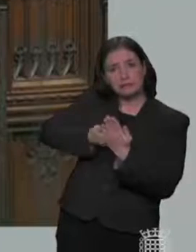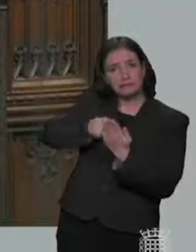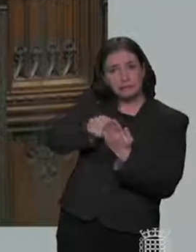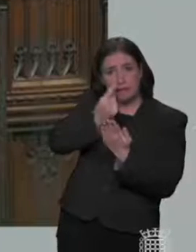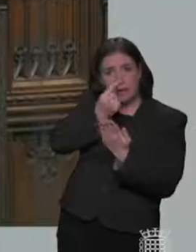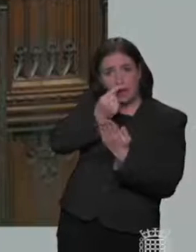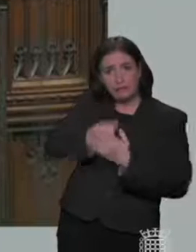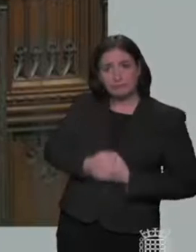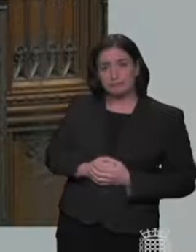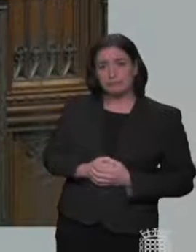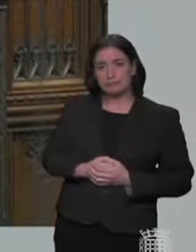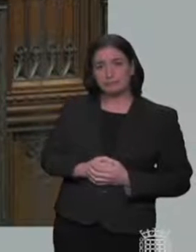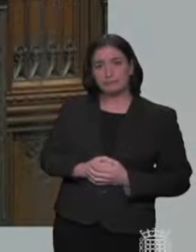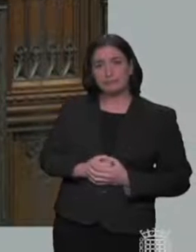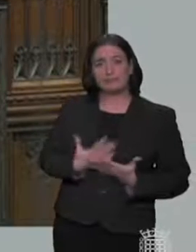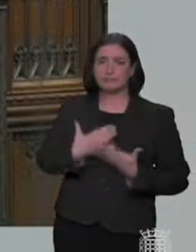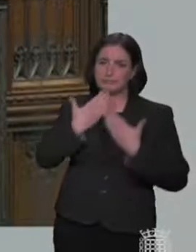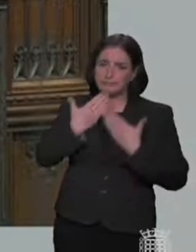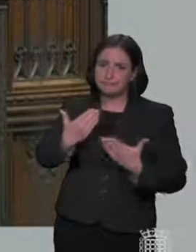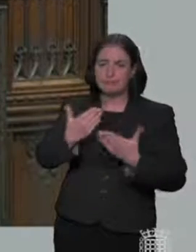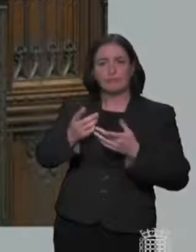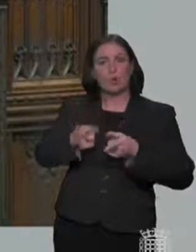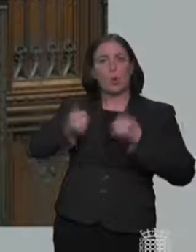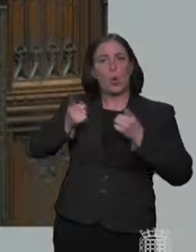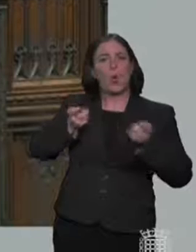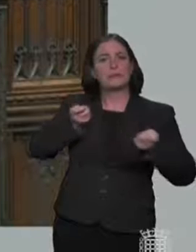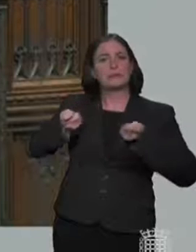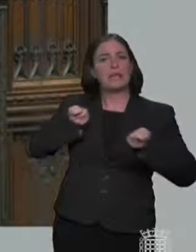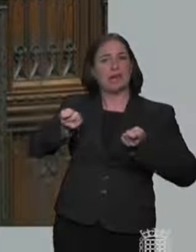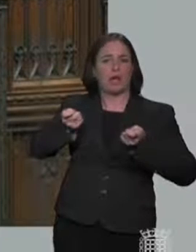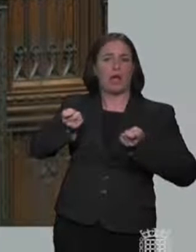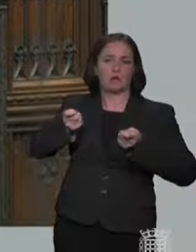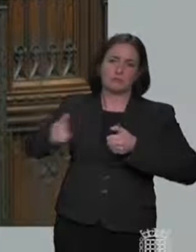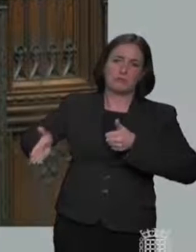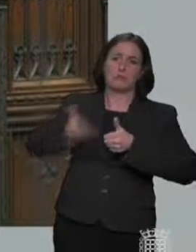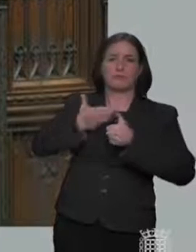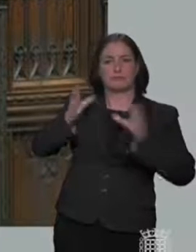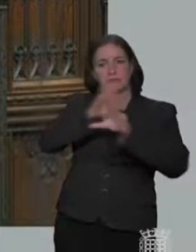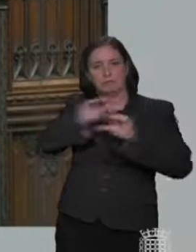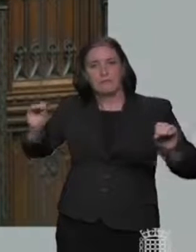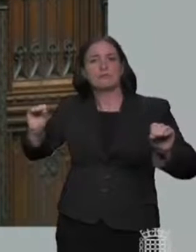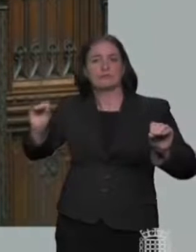i'm grateful to the lord speaker for taking the first line of my speech